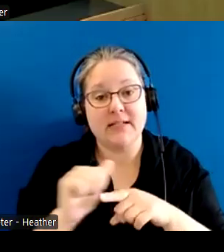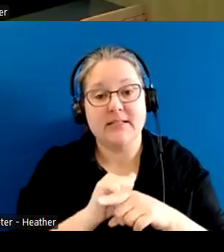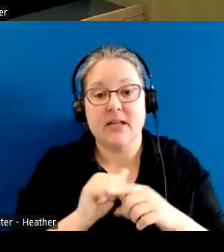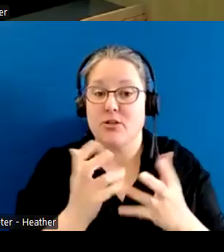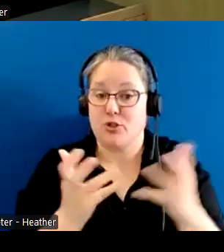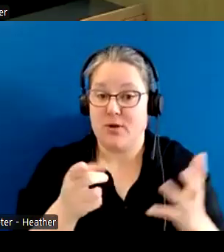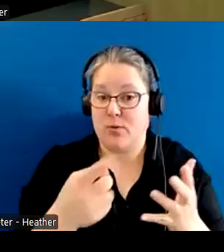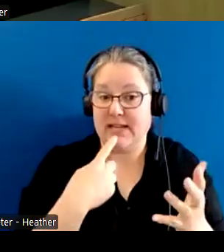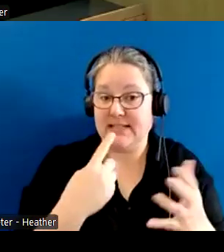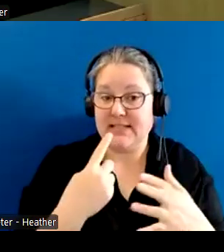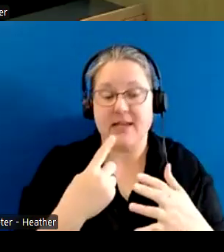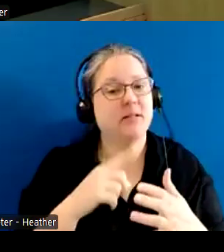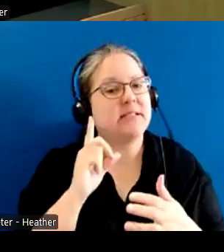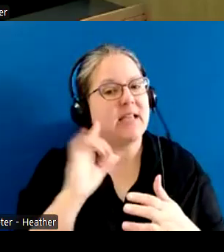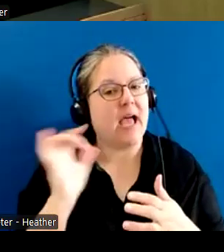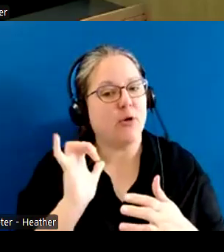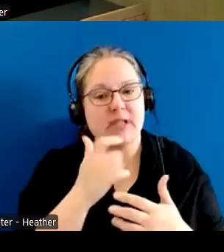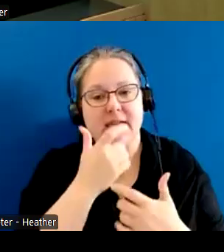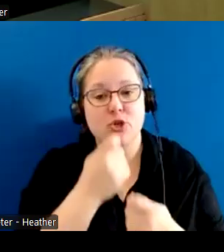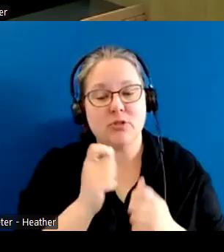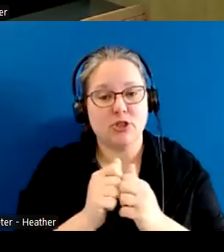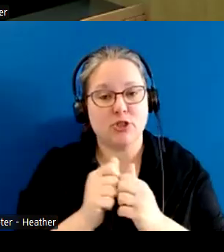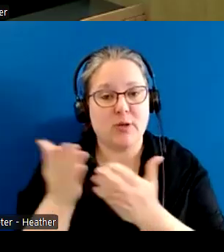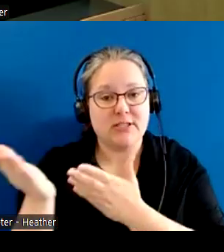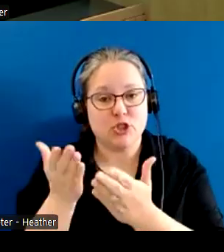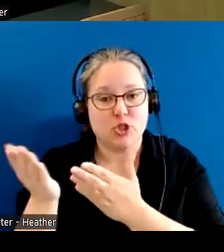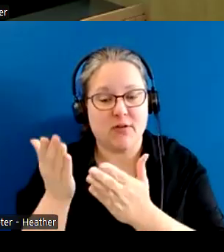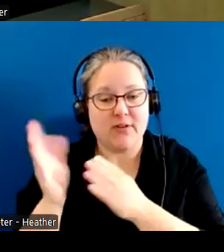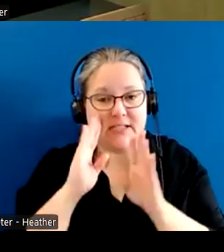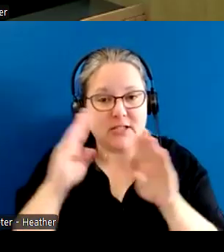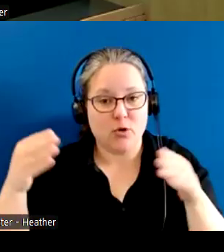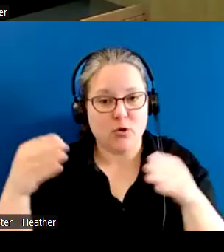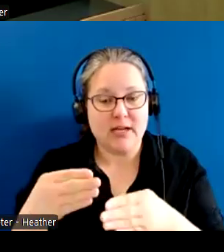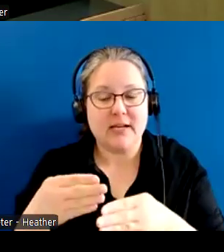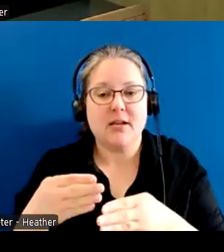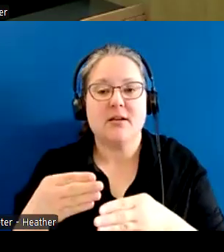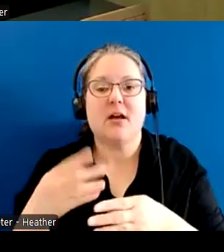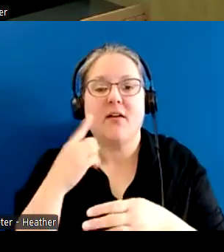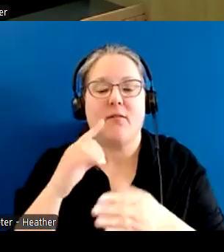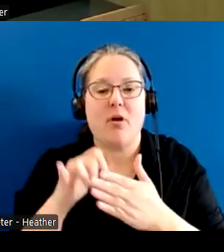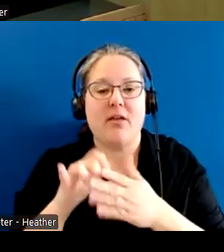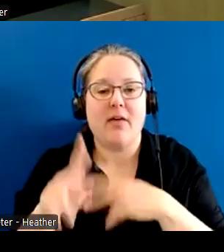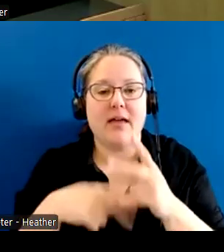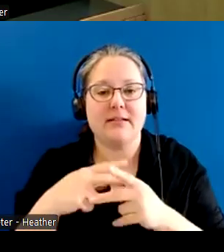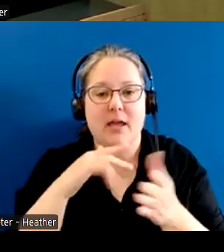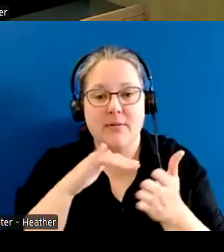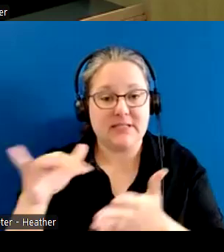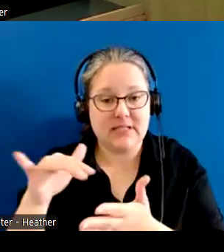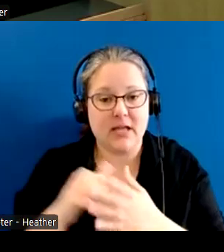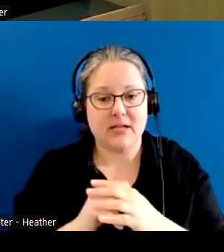he's saying does sound like he's interested in services oriented um or implementation studies. Um